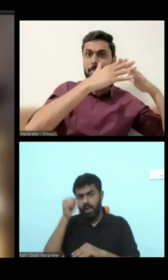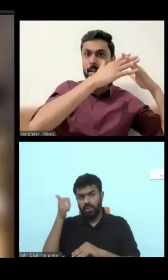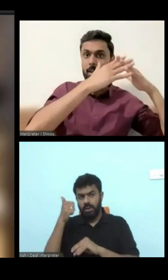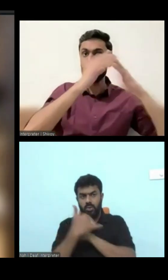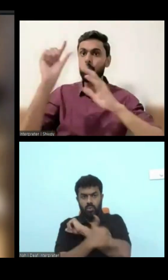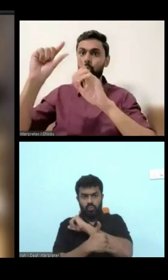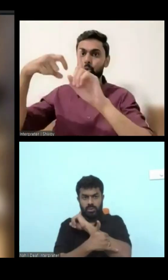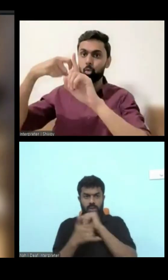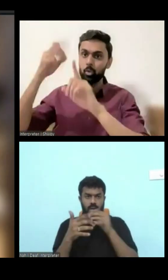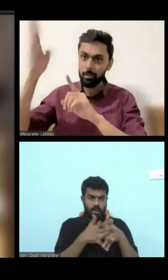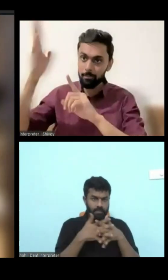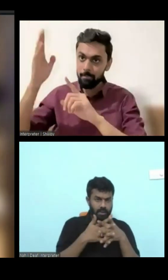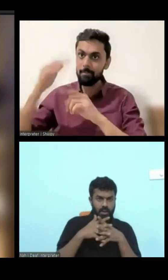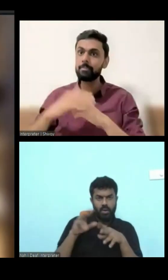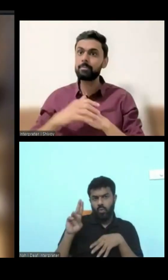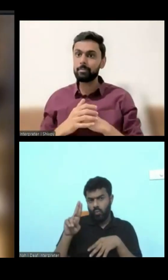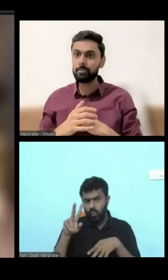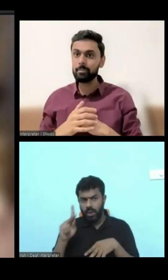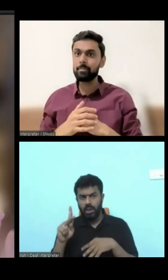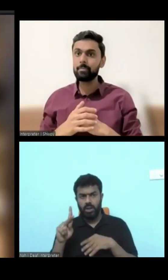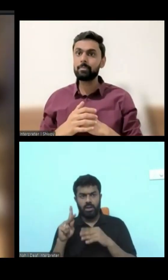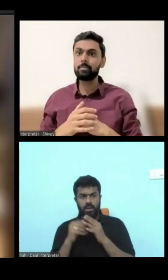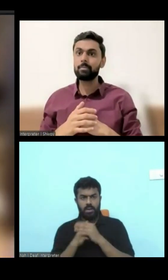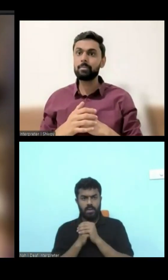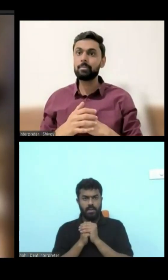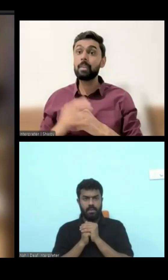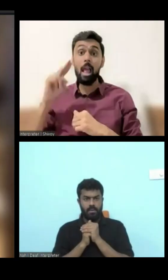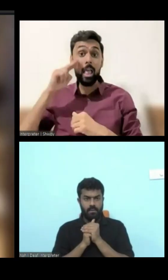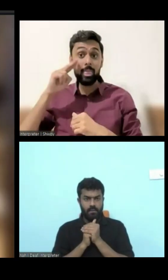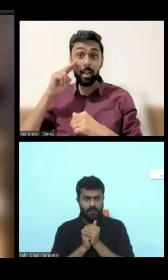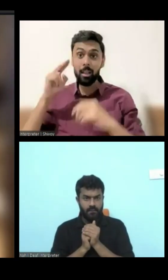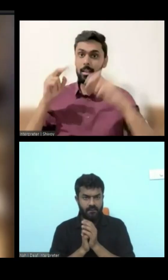And we are there in Nagaland to Gujarat. So, across our country major organizations.